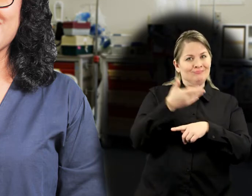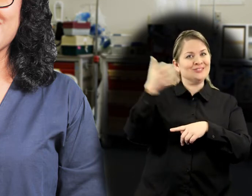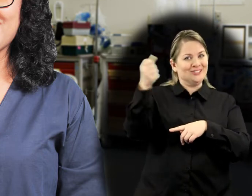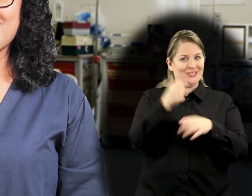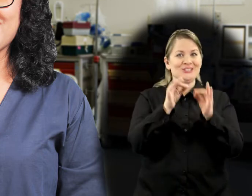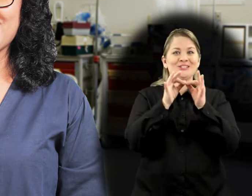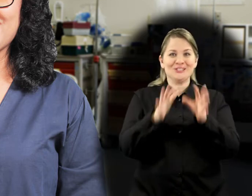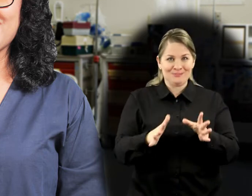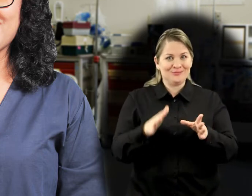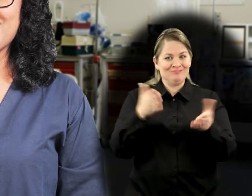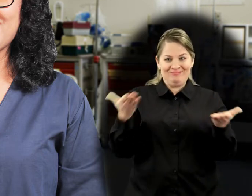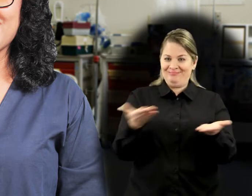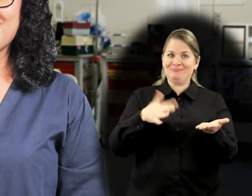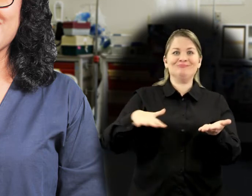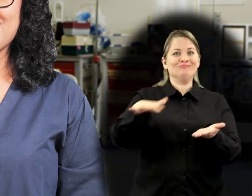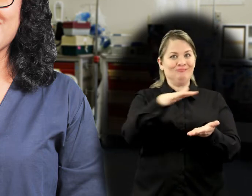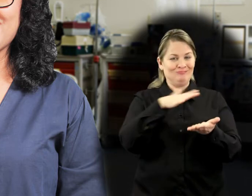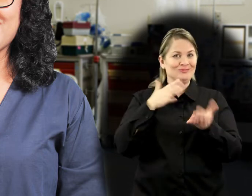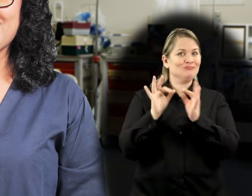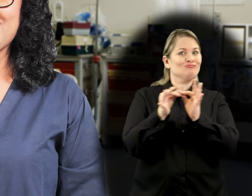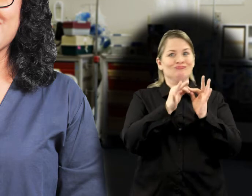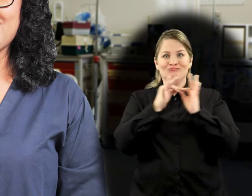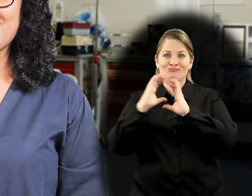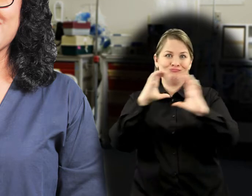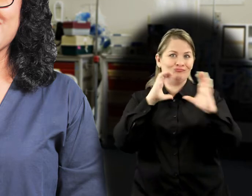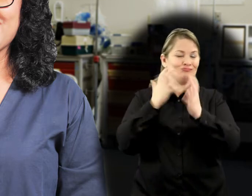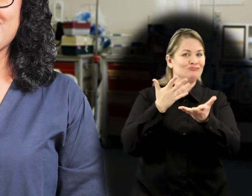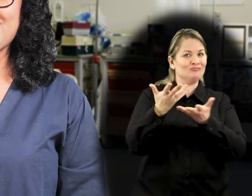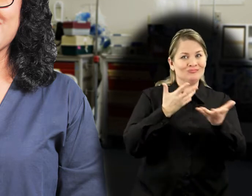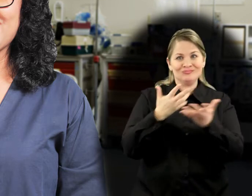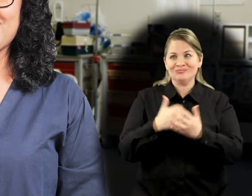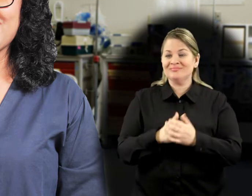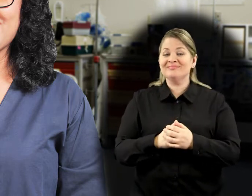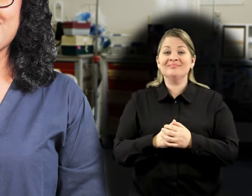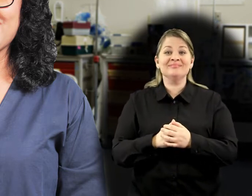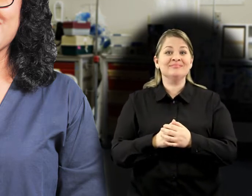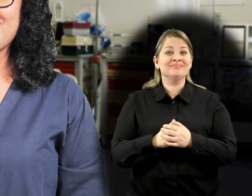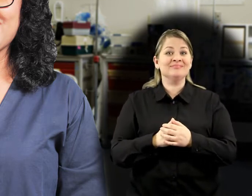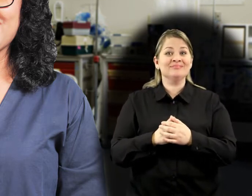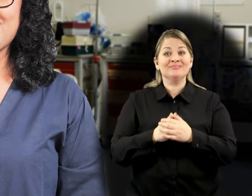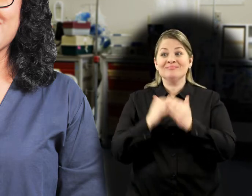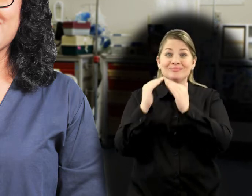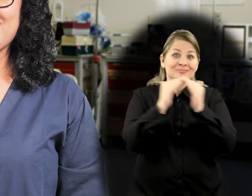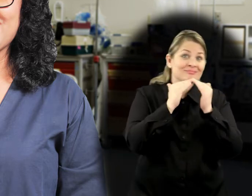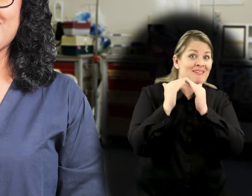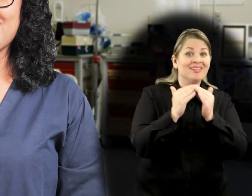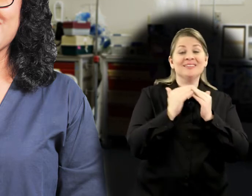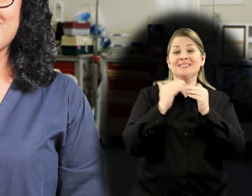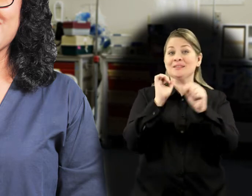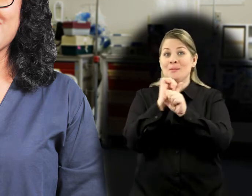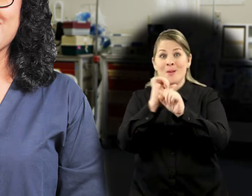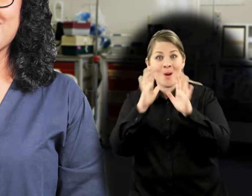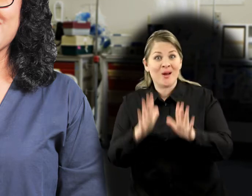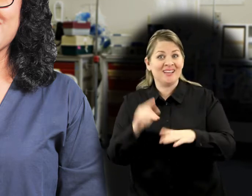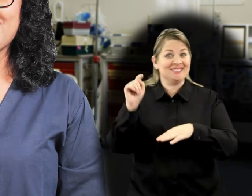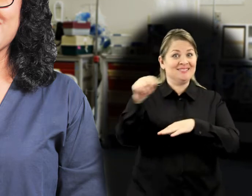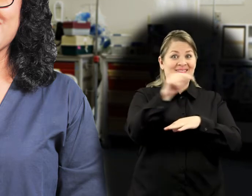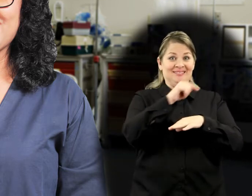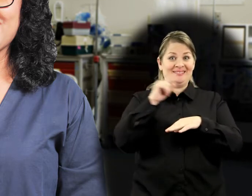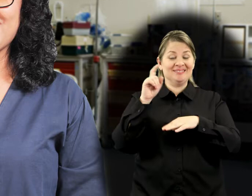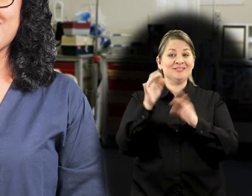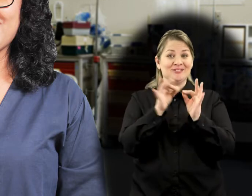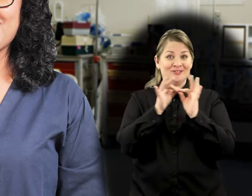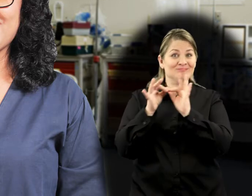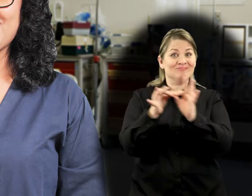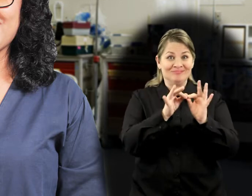to facilitate on-site communication with a customer, employee or colleague.